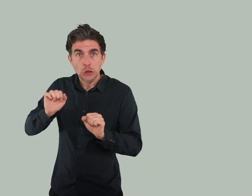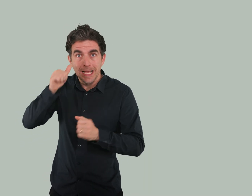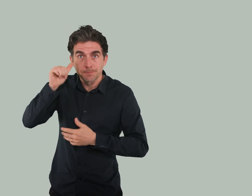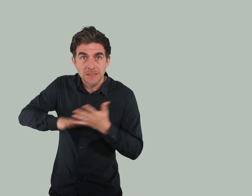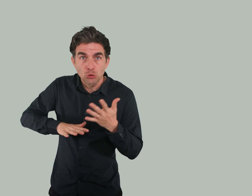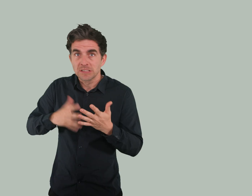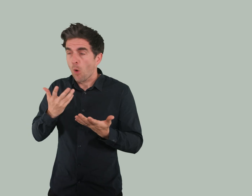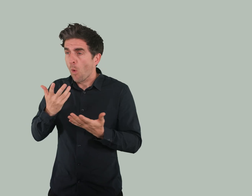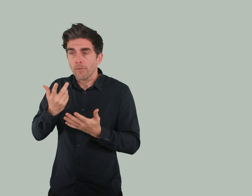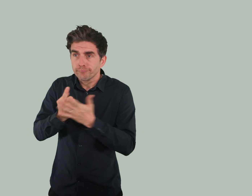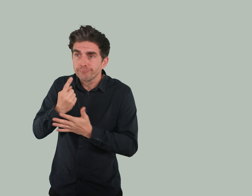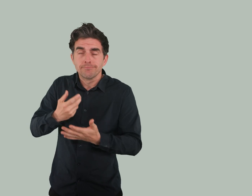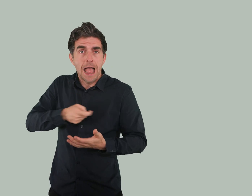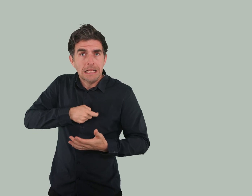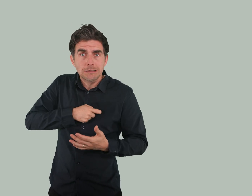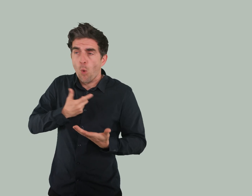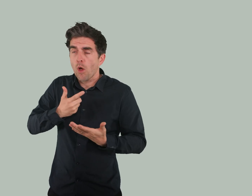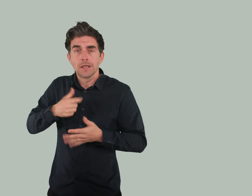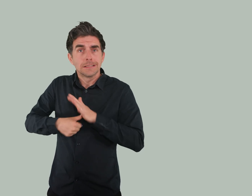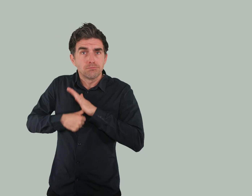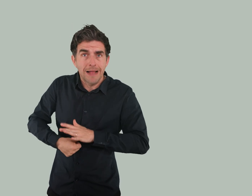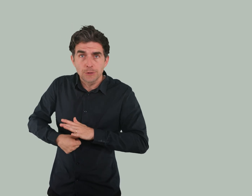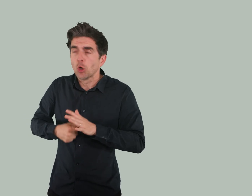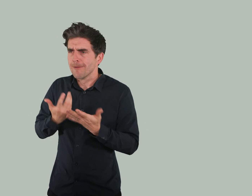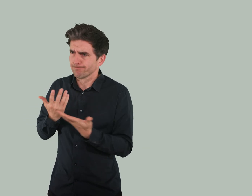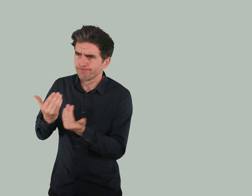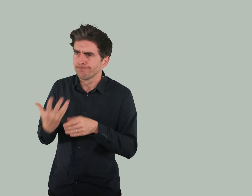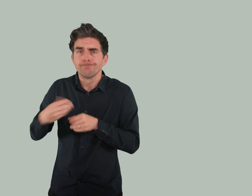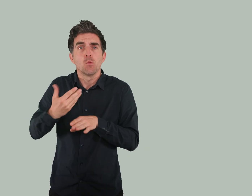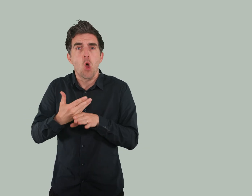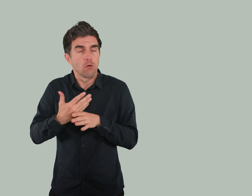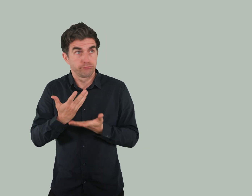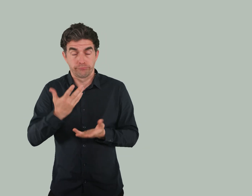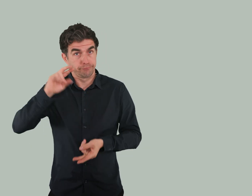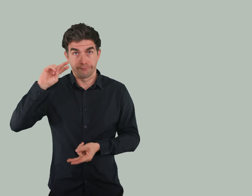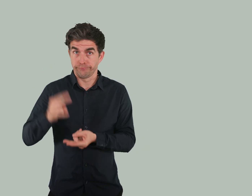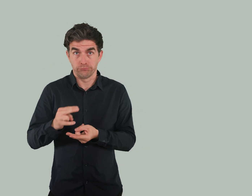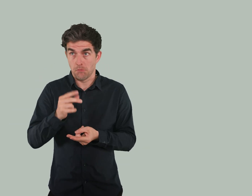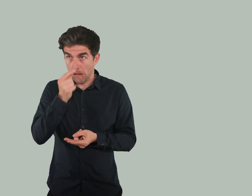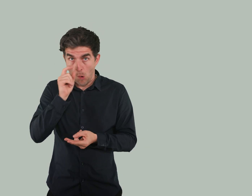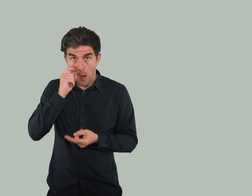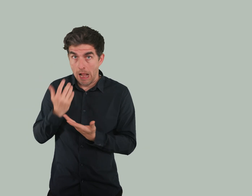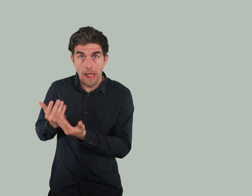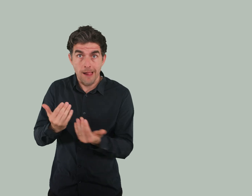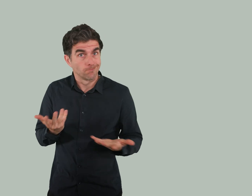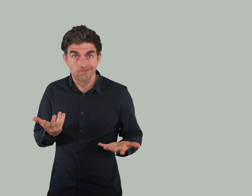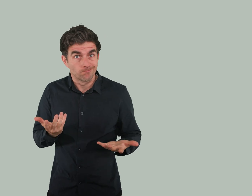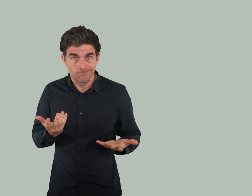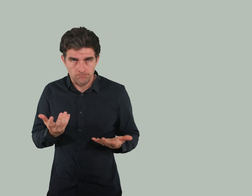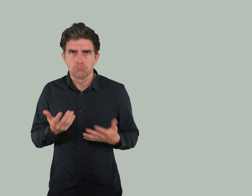inexperienced and suffering from anxiety or depression.